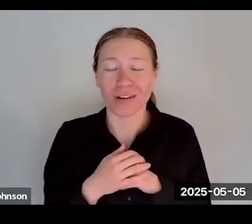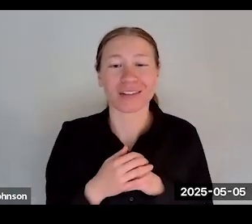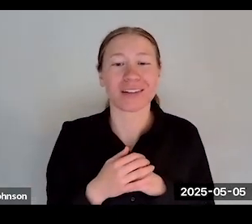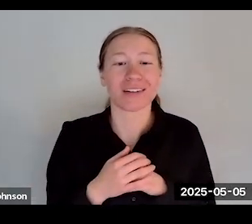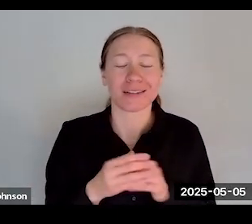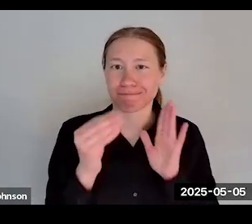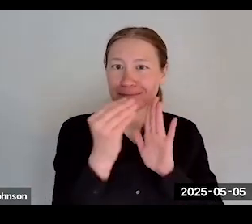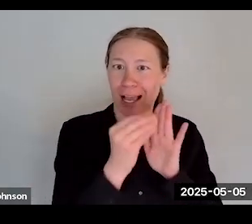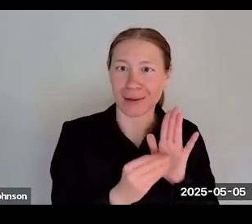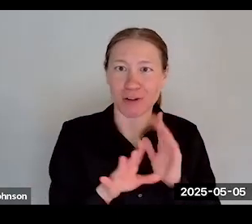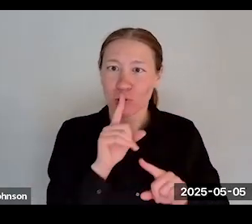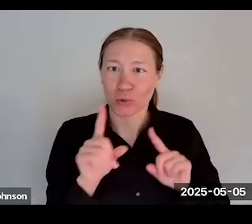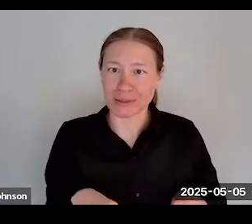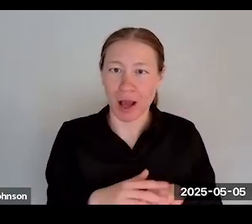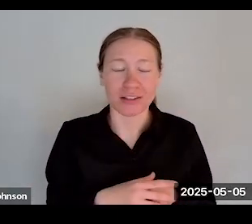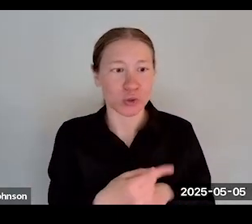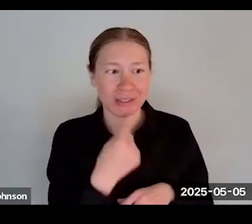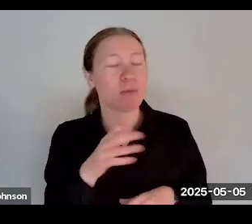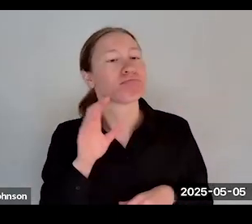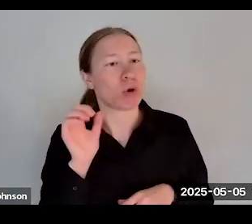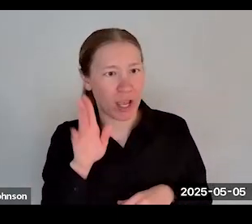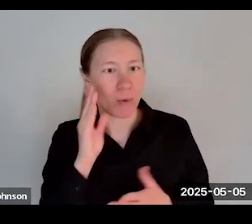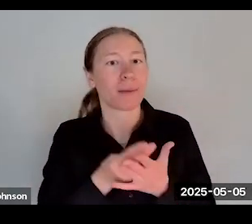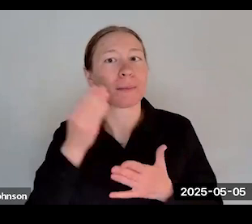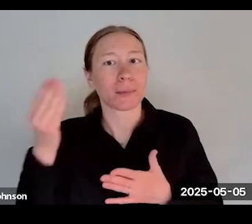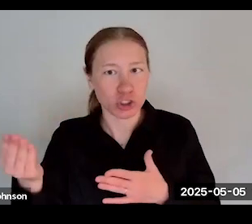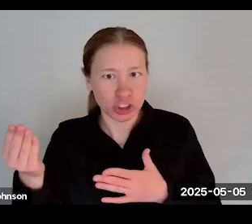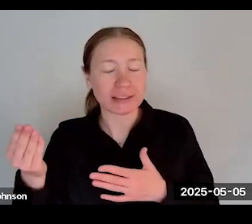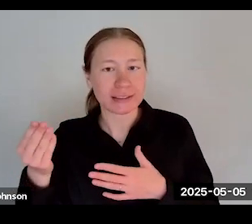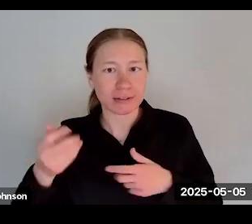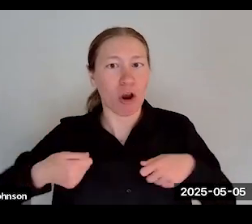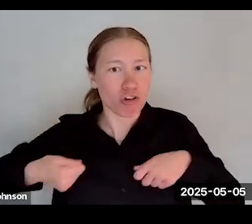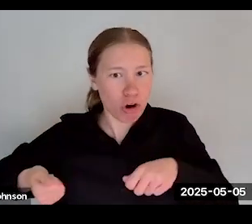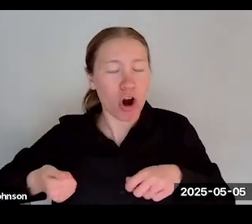Maybe you document that you said you were gonna purchase a push cart, but we're gonna consult with ergonomics